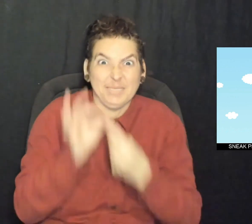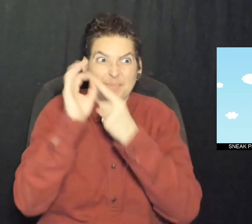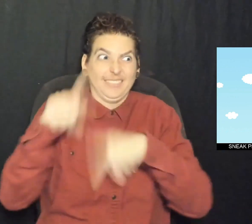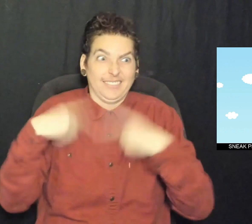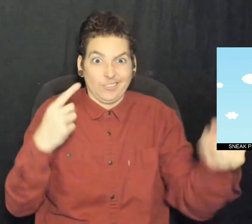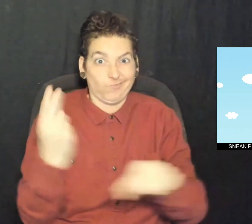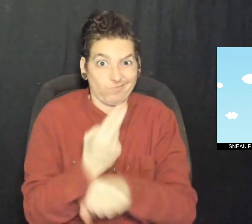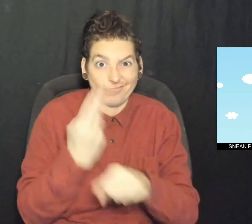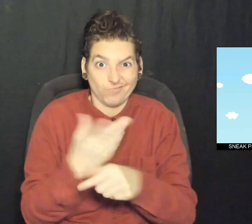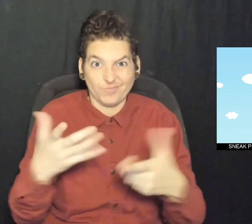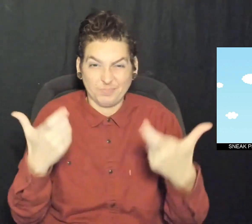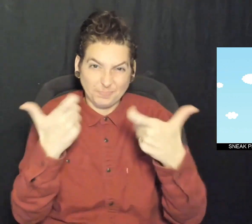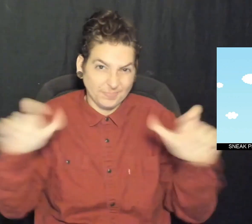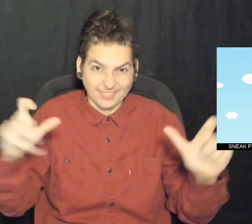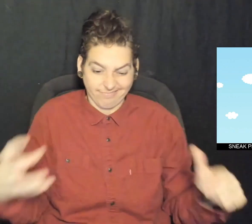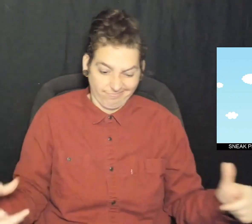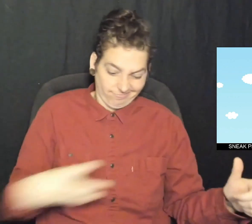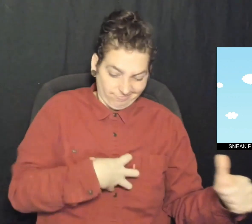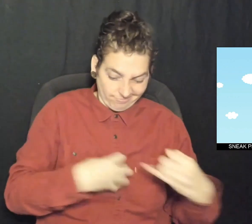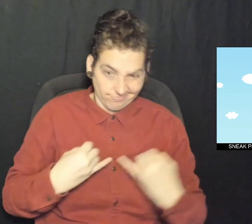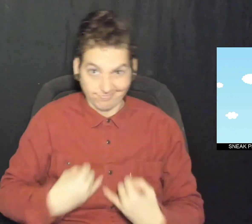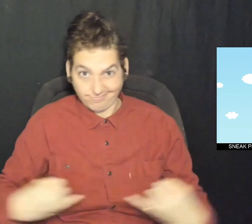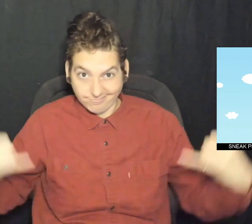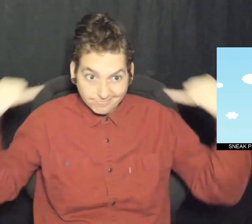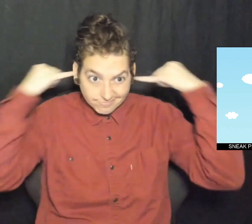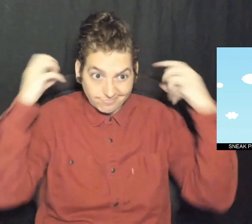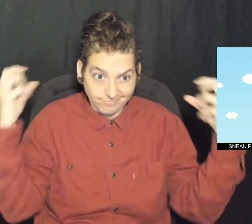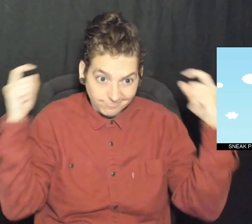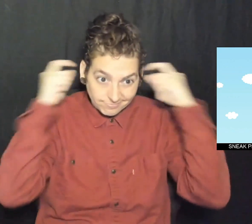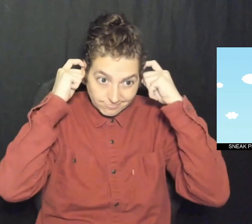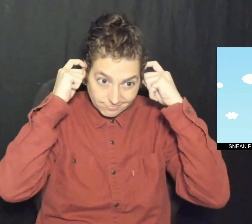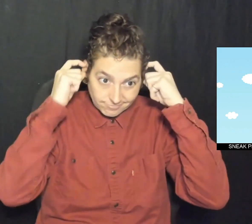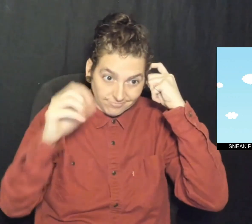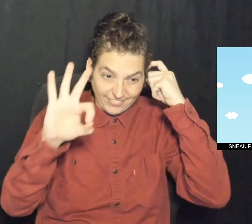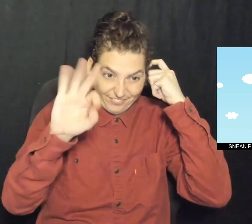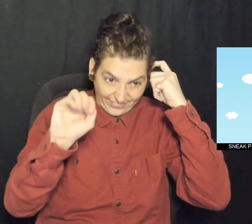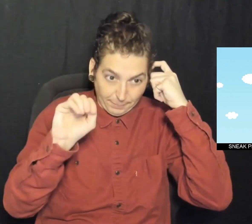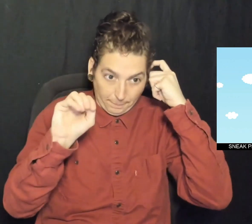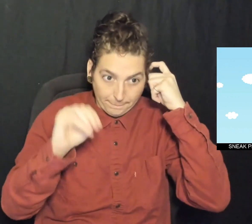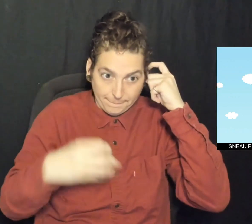school and making new friends can be tough especially since she wears a bulky hearing